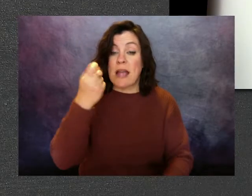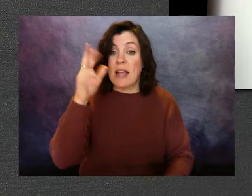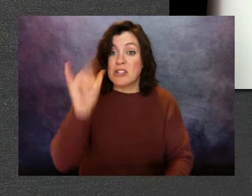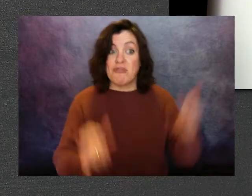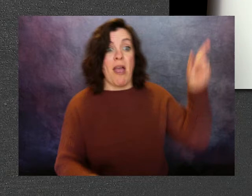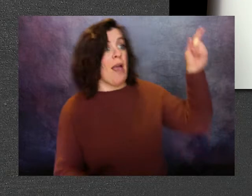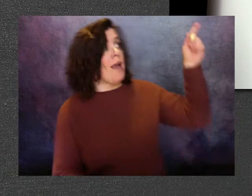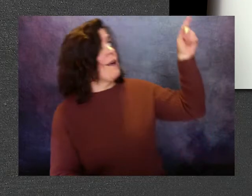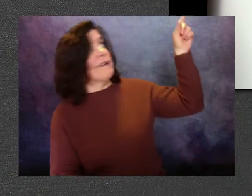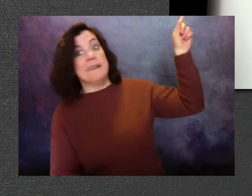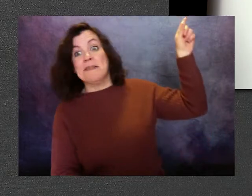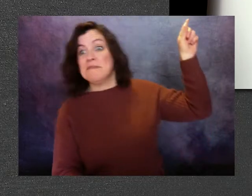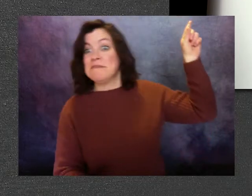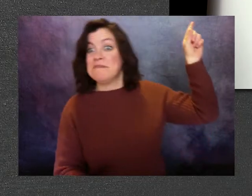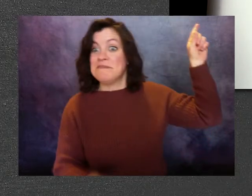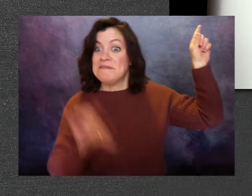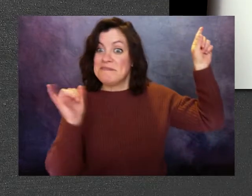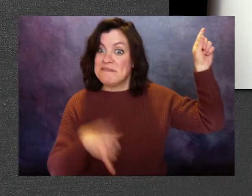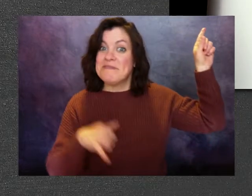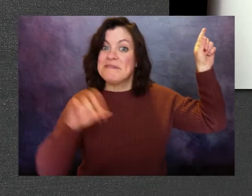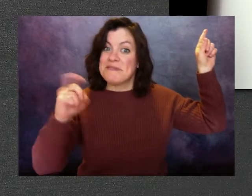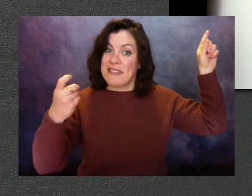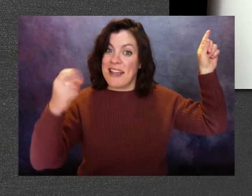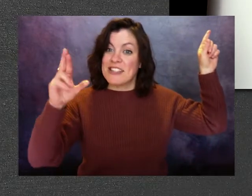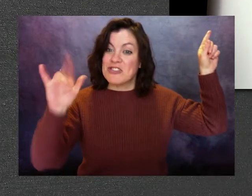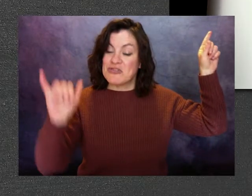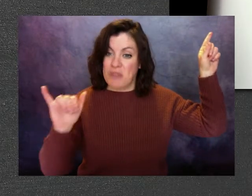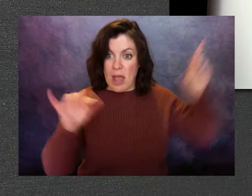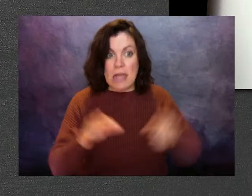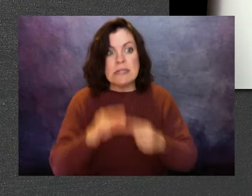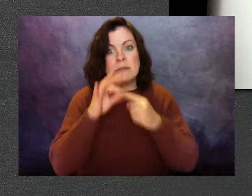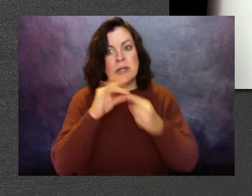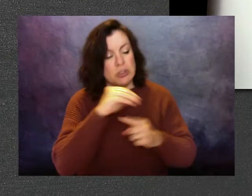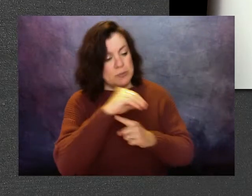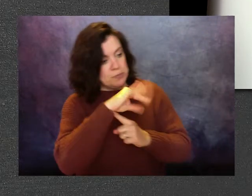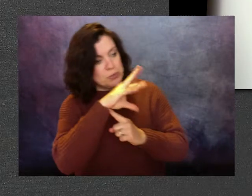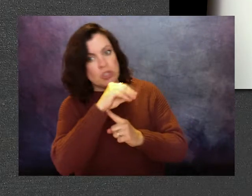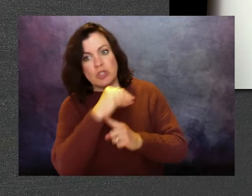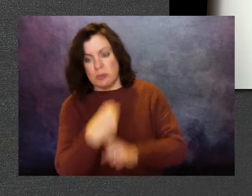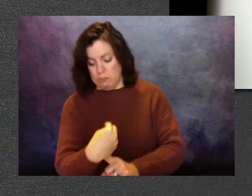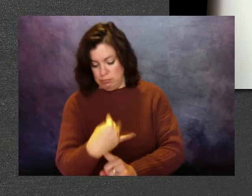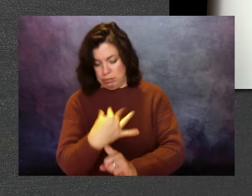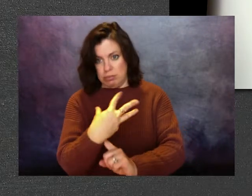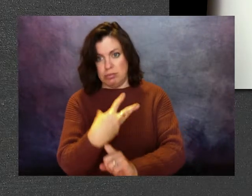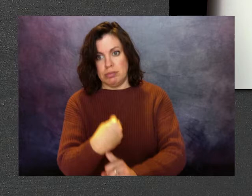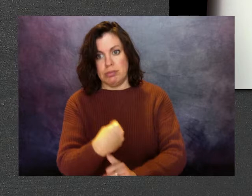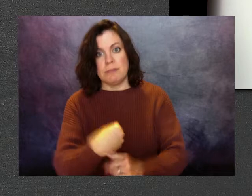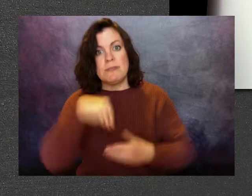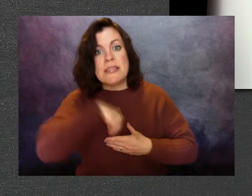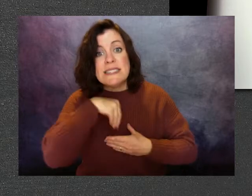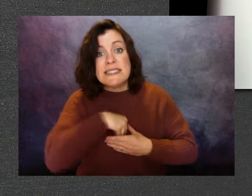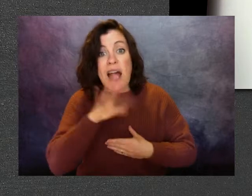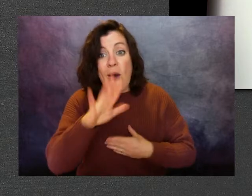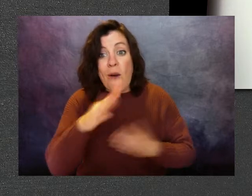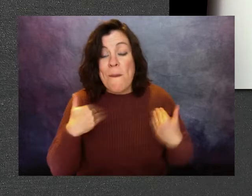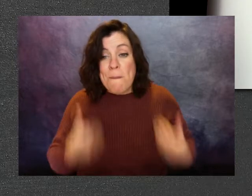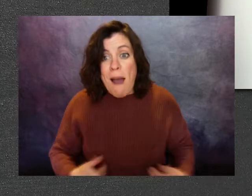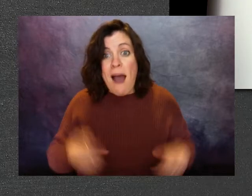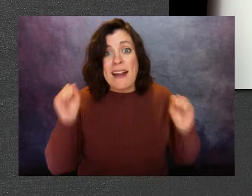An X-ray, is a special kind of picture that is taken of, the inside of animal